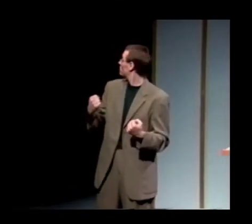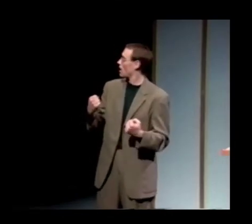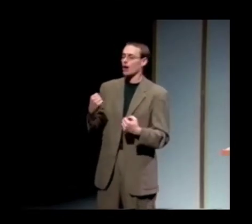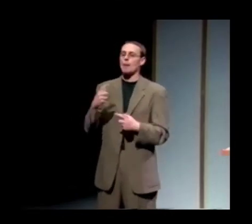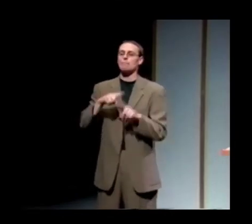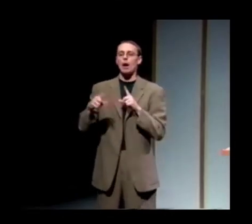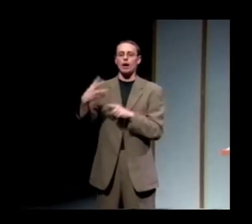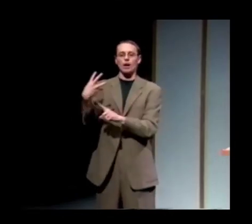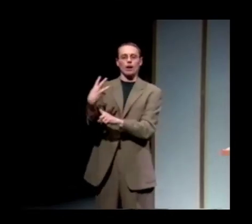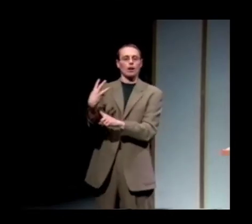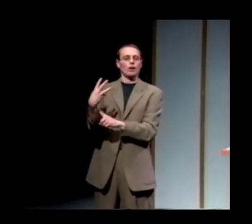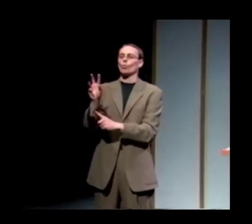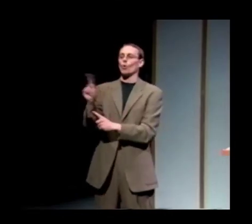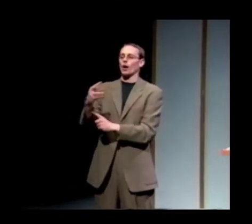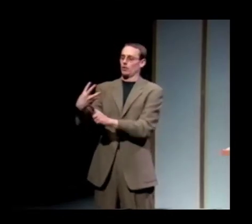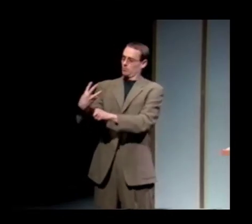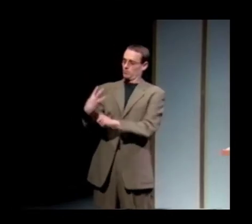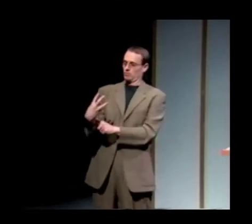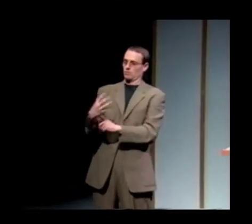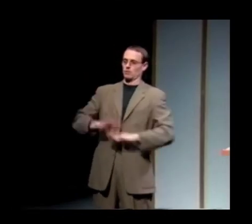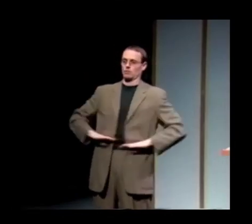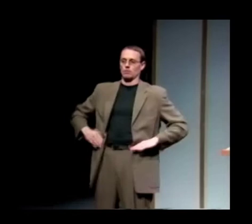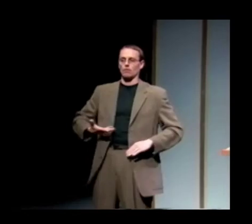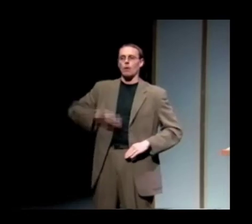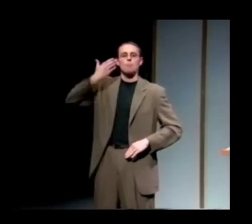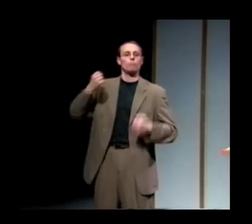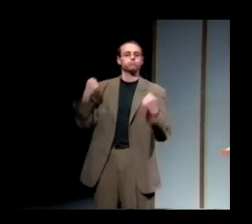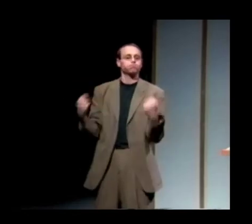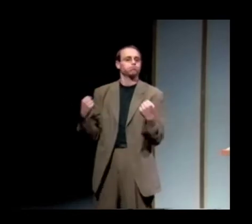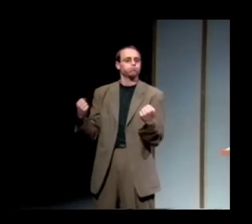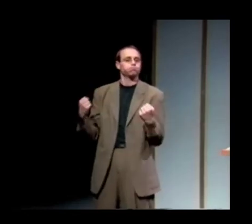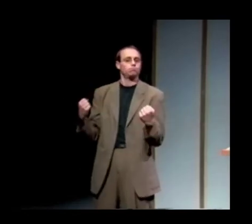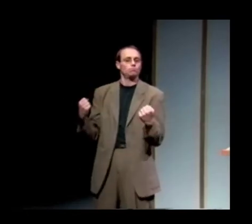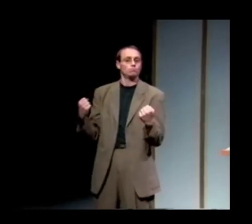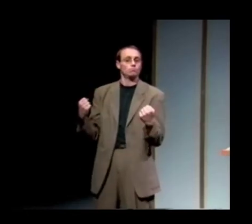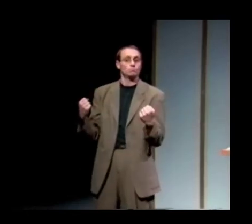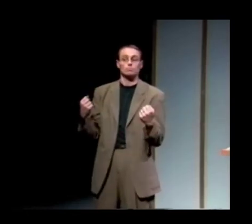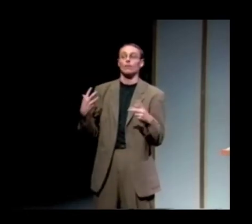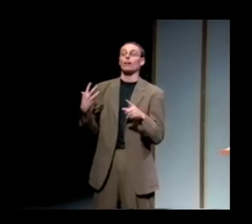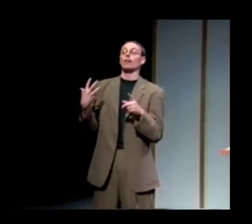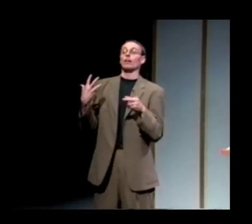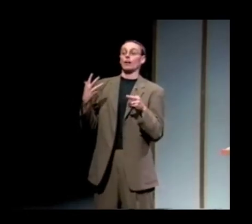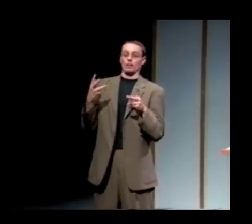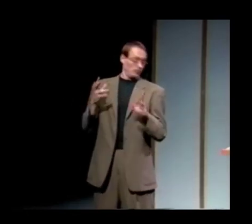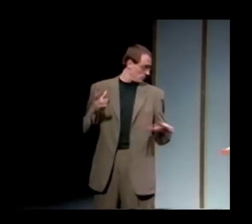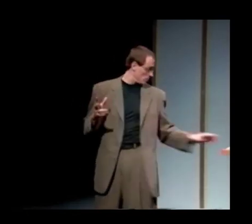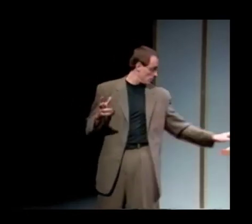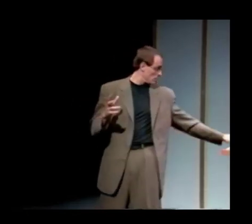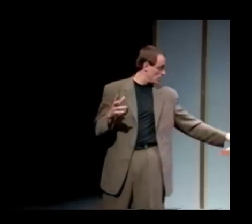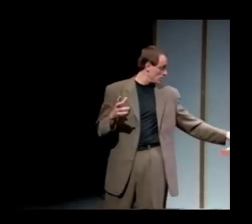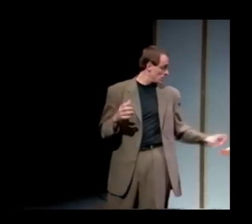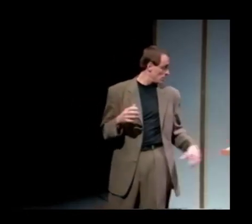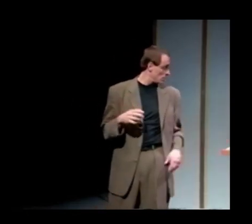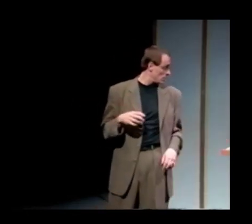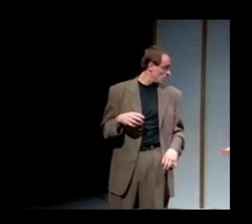"EVERY MORNING, I WOULD DRIVE," BUT WHERE'S THE CAMERA ON THAT? THE CAMERA'S, LIKE, FROM HIS WAIST TO HIS HEAD, OK?